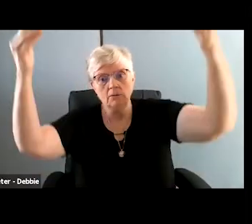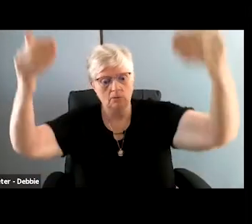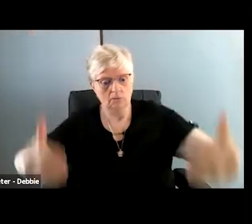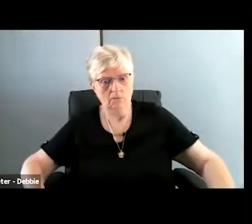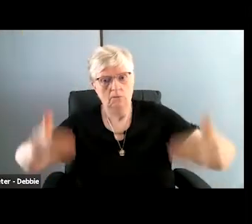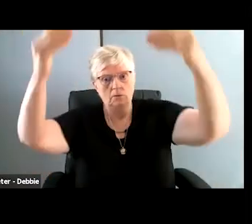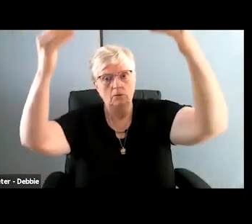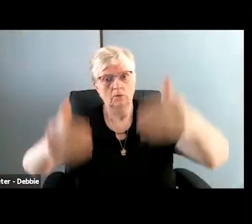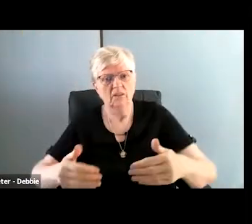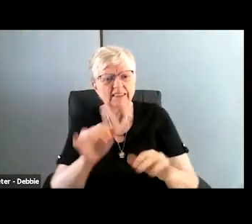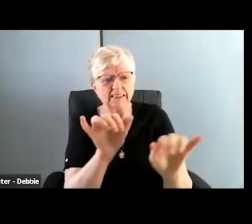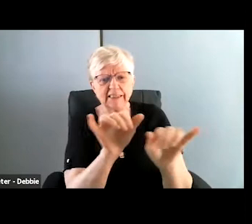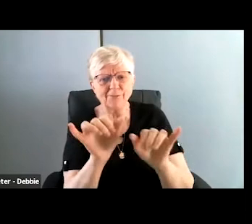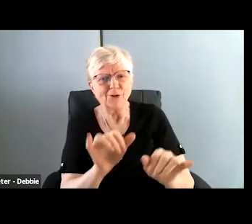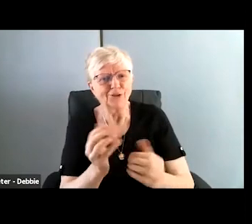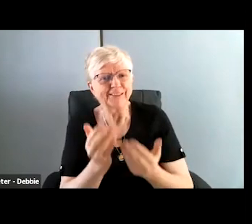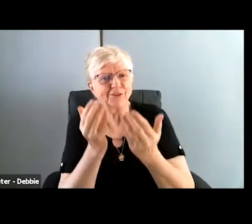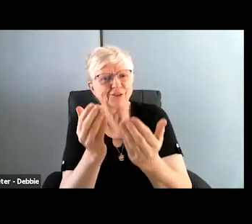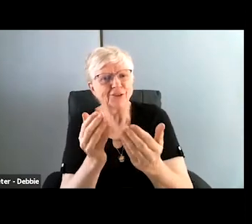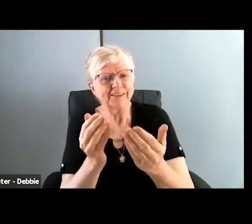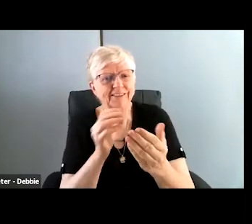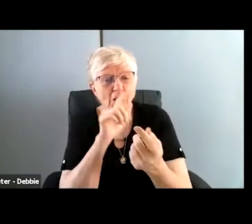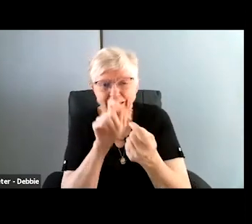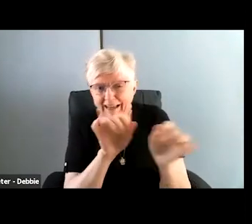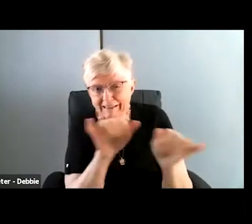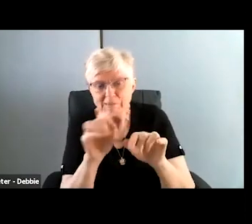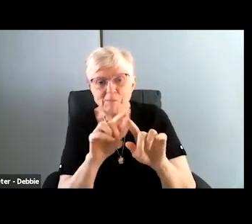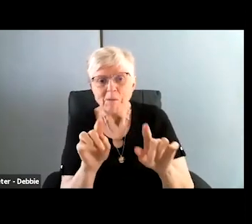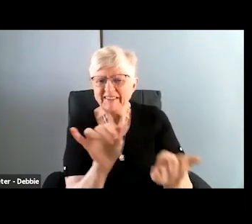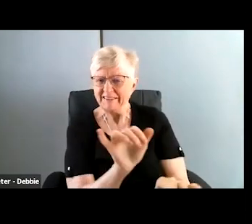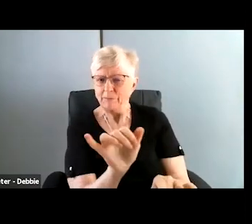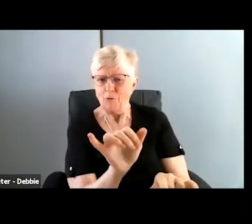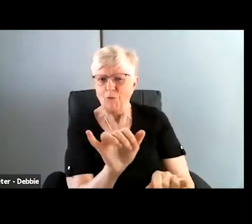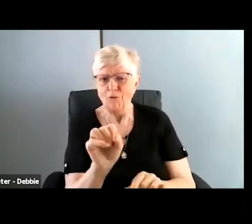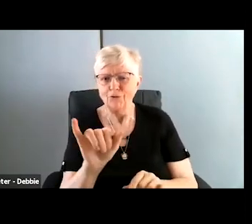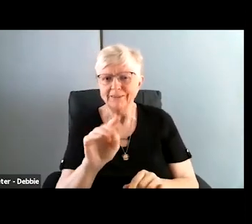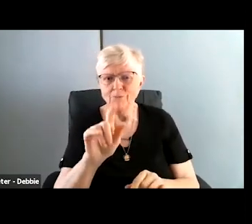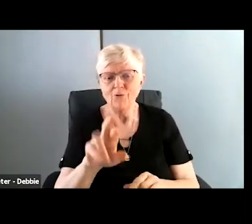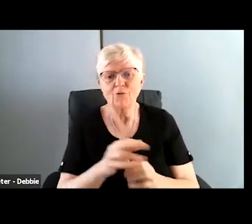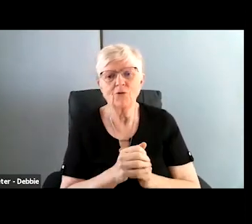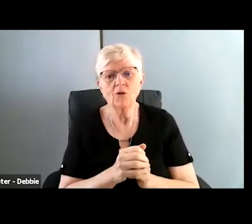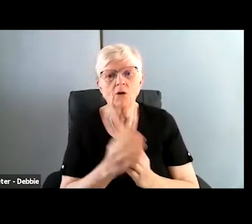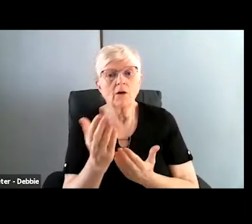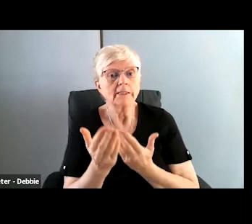TO COMMUNICATE EASIER IF YOU'RE BEHIND A COMMUNICATE EASIER IF YOU'RE BEHIND A PLEXIGLASS BARRIER AND PLEXIGLASS BARRIER AND THE SUGGESTIONS